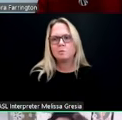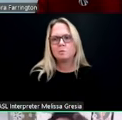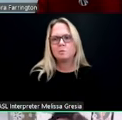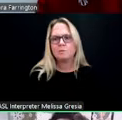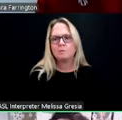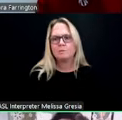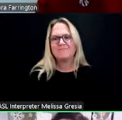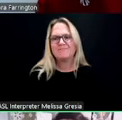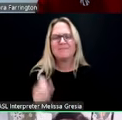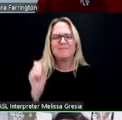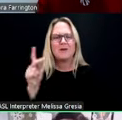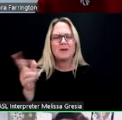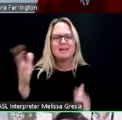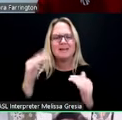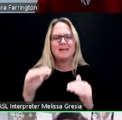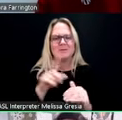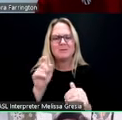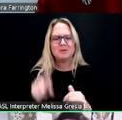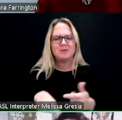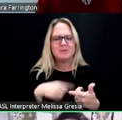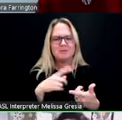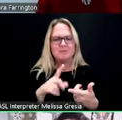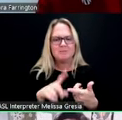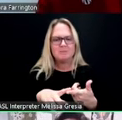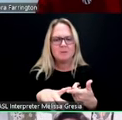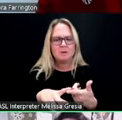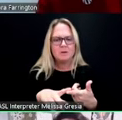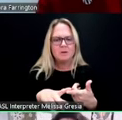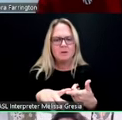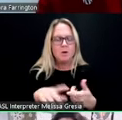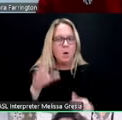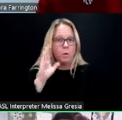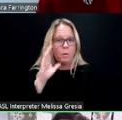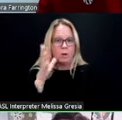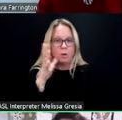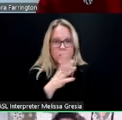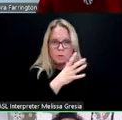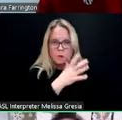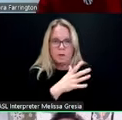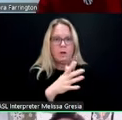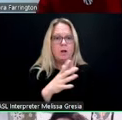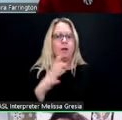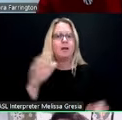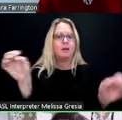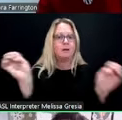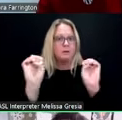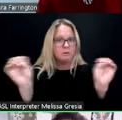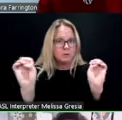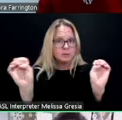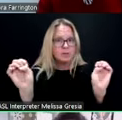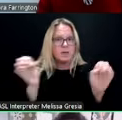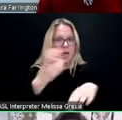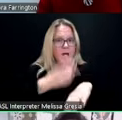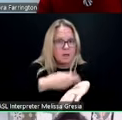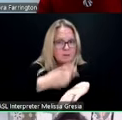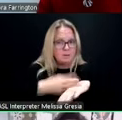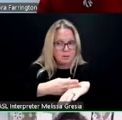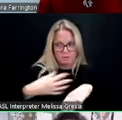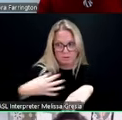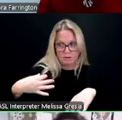All right, next question. Will rural emergency hospitals be eligible for funding?